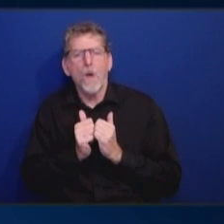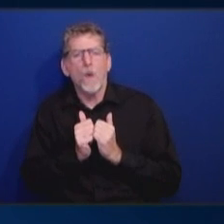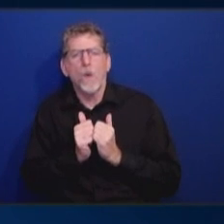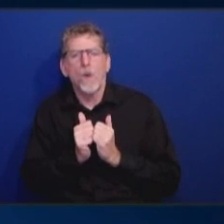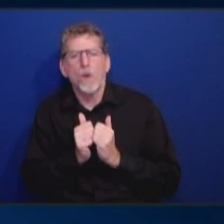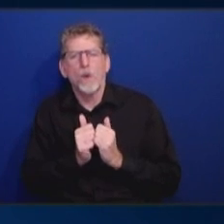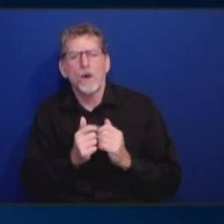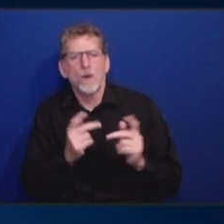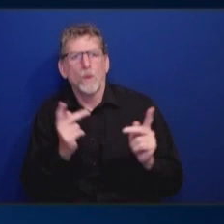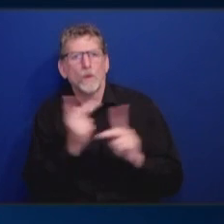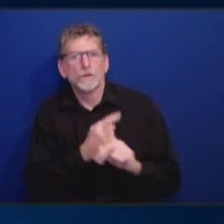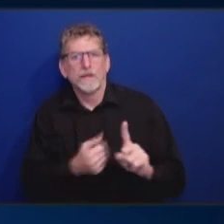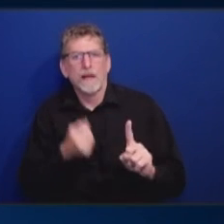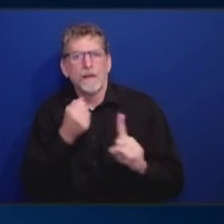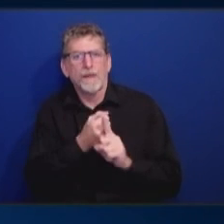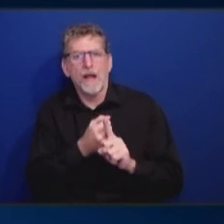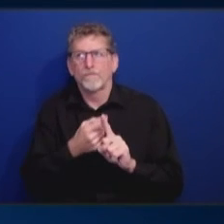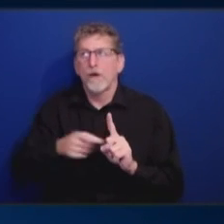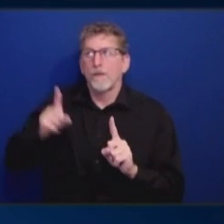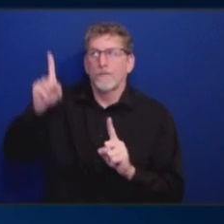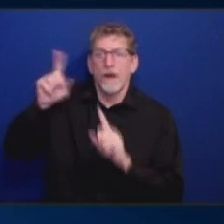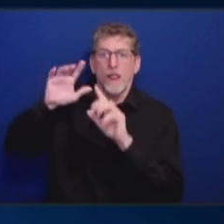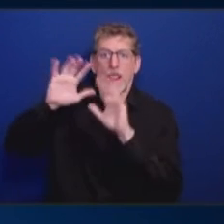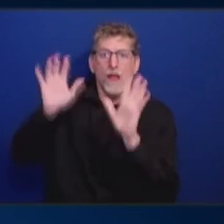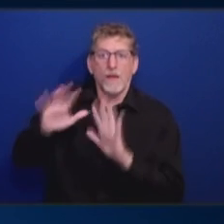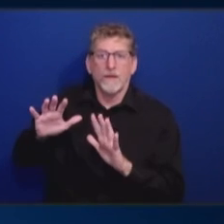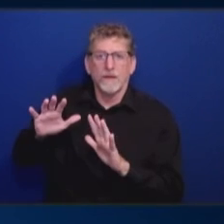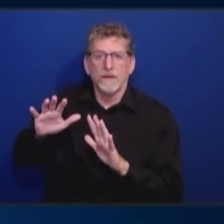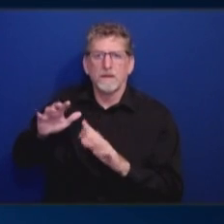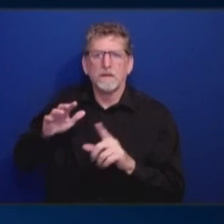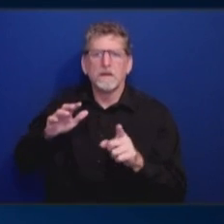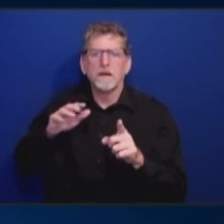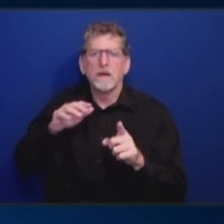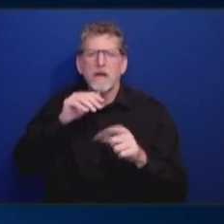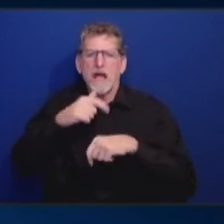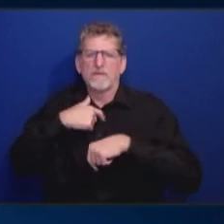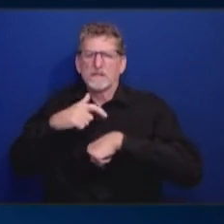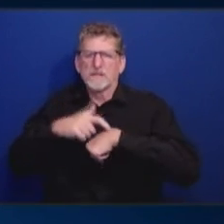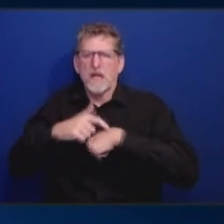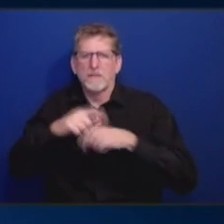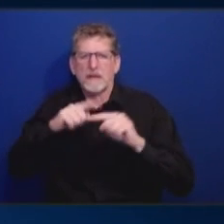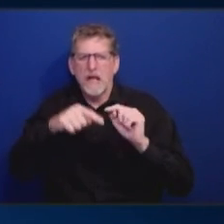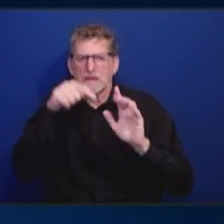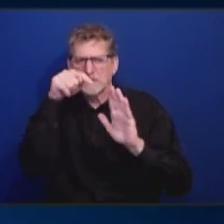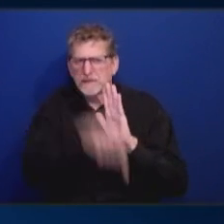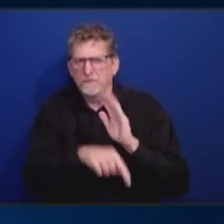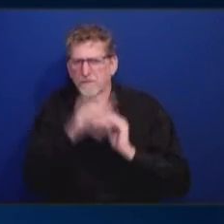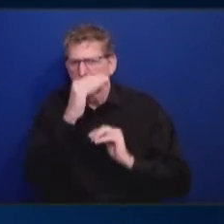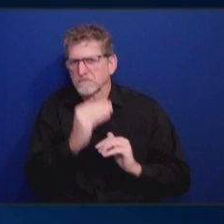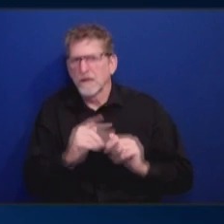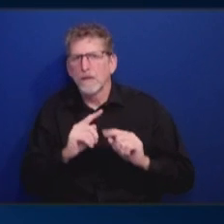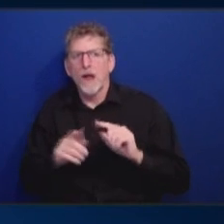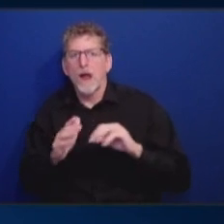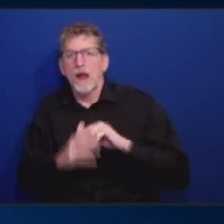I won't go through this in detail, because of time, but on the left side, there, you see the way we think about the factors that make people more vulnerable.